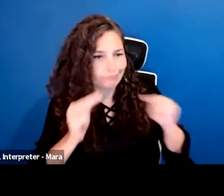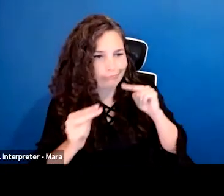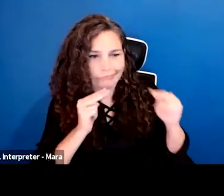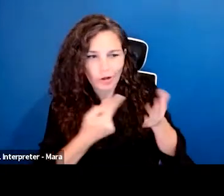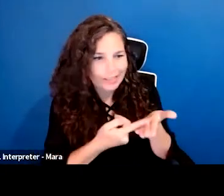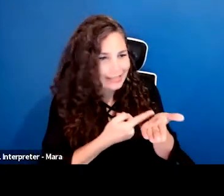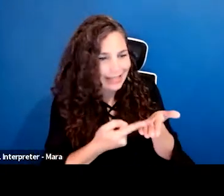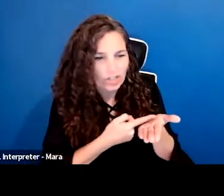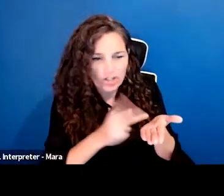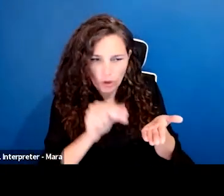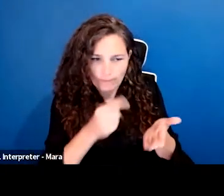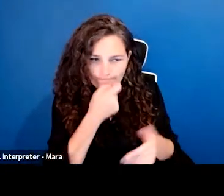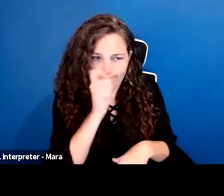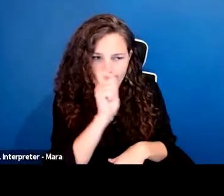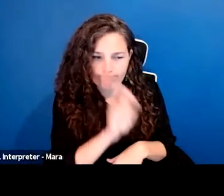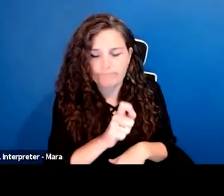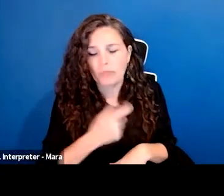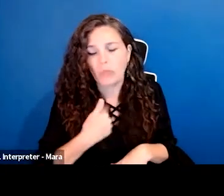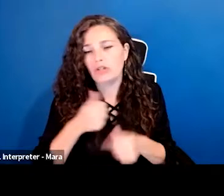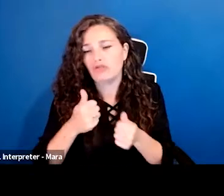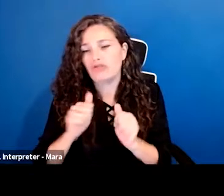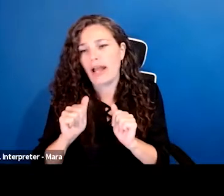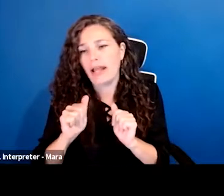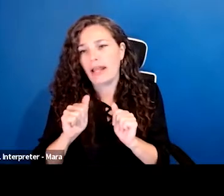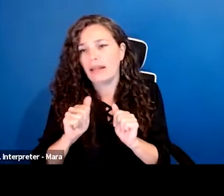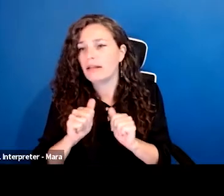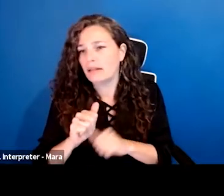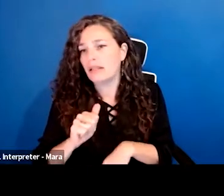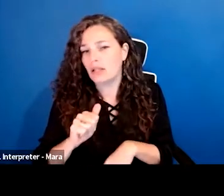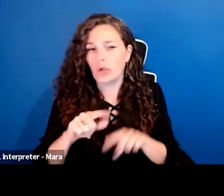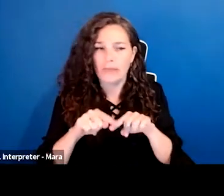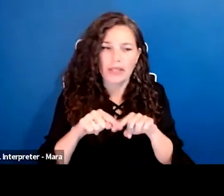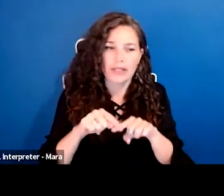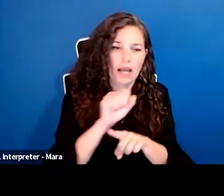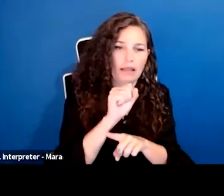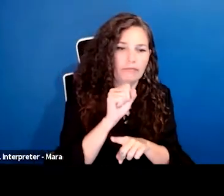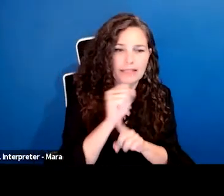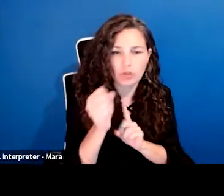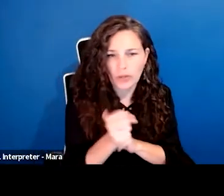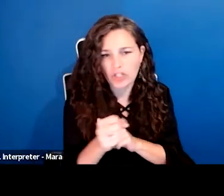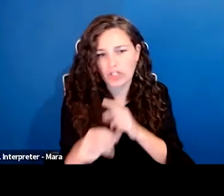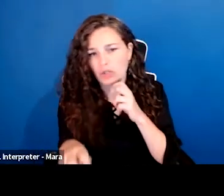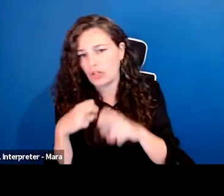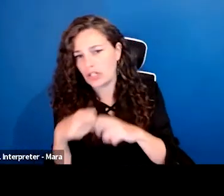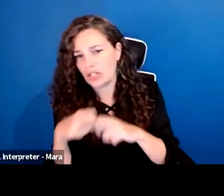and you know, so, you know, we try to, and any other issue whether it's an upgrade, whatever, we try to resolve it